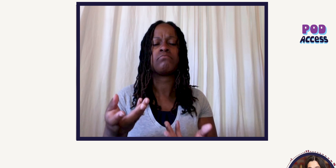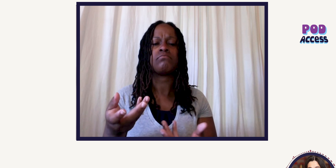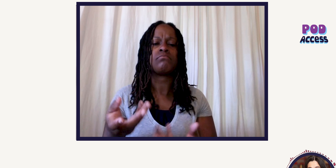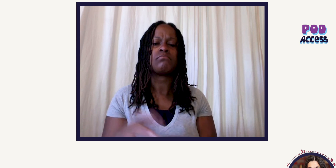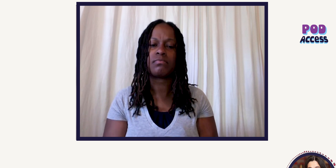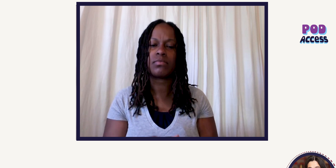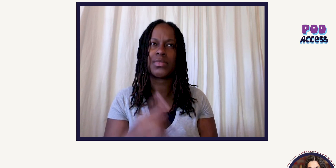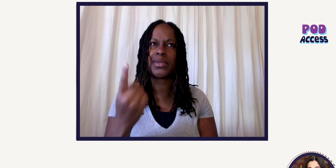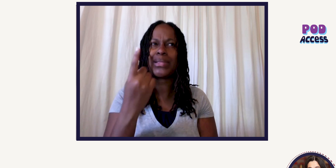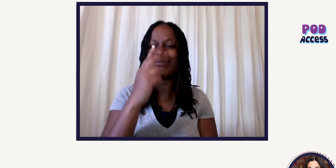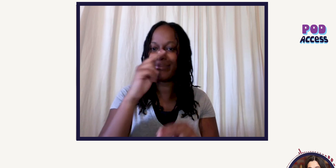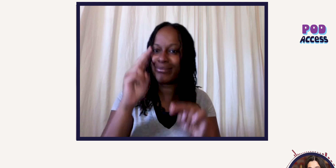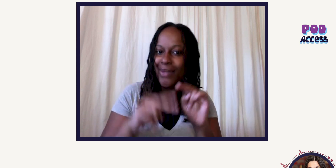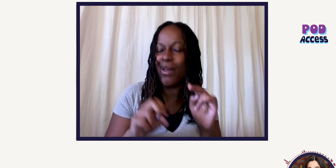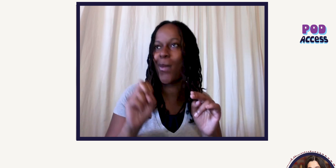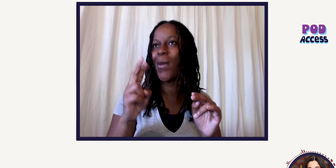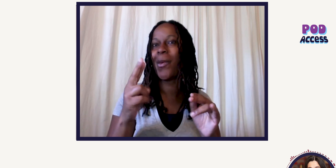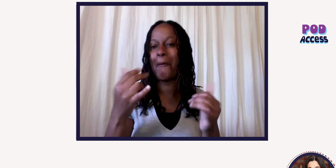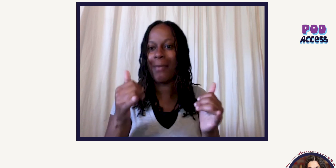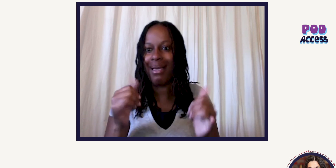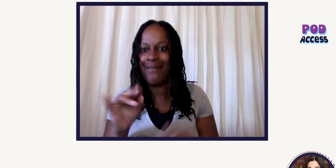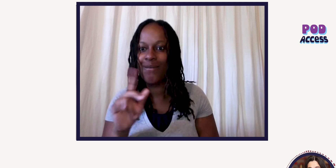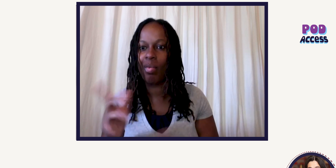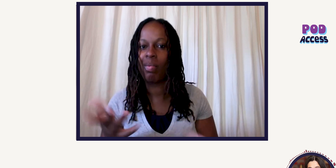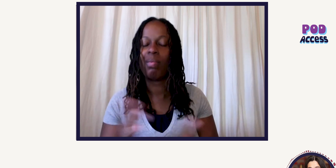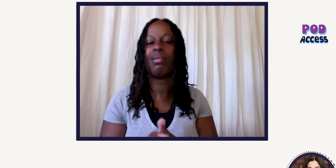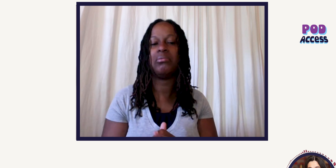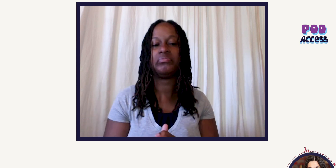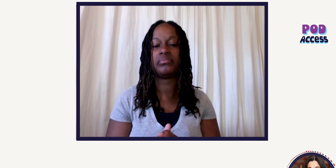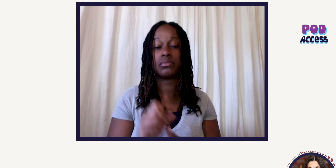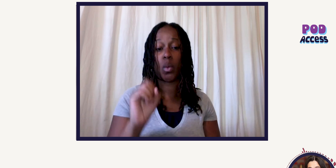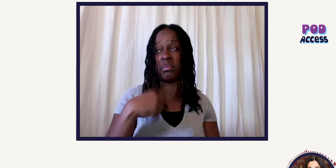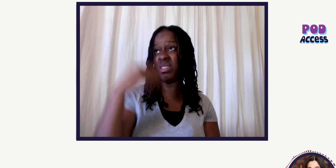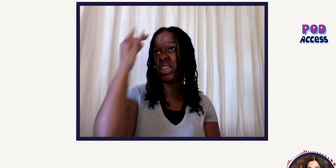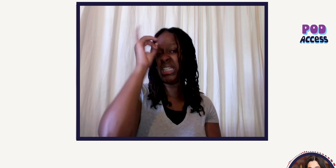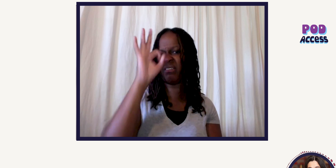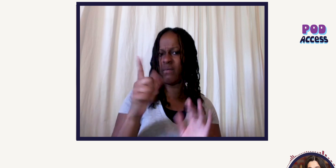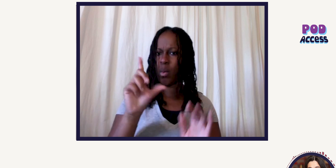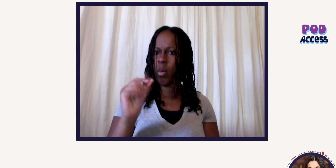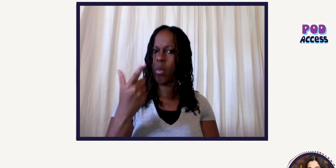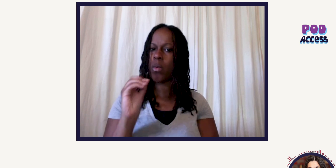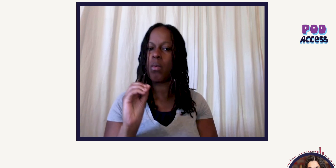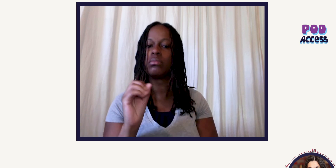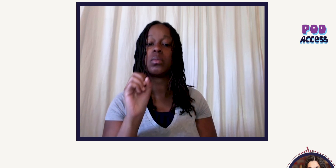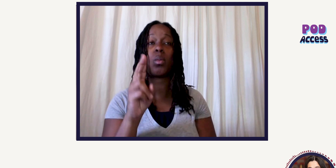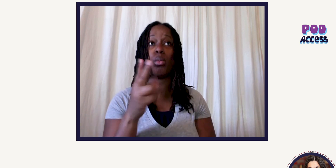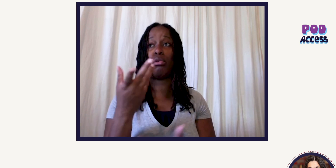Or if I'm thinking about a logo or the cover art for my podcast, maybe it's me and my co-host laughing together into a mic!